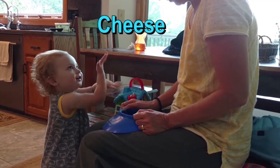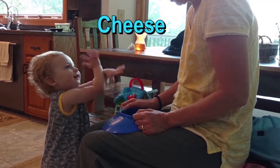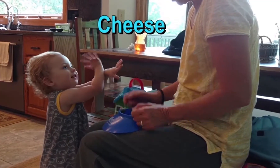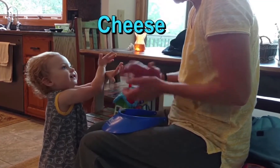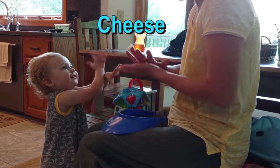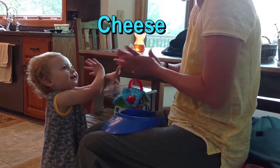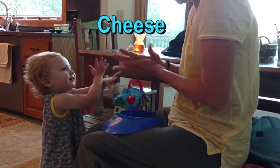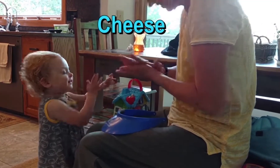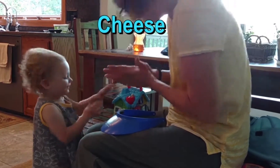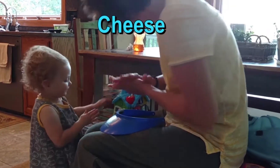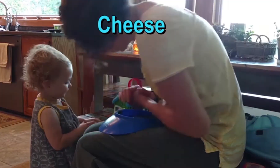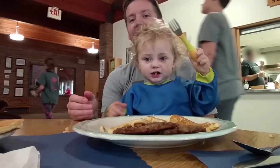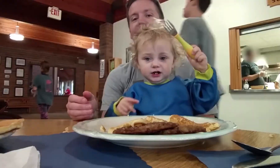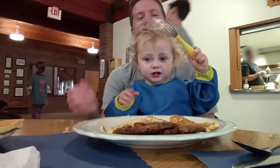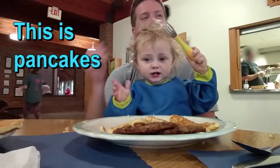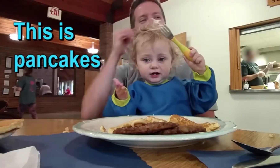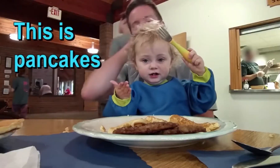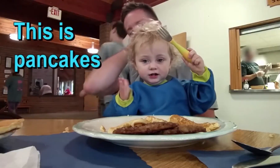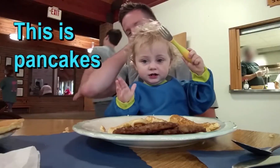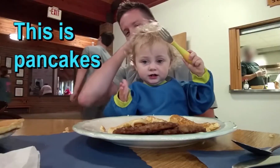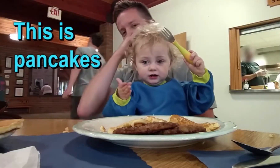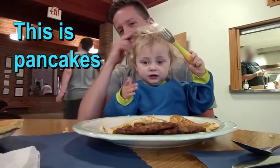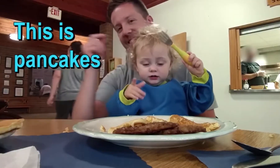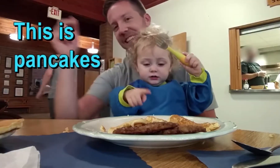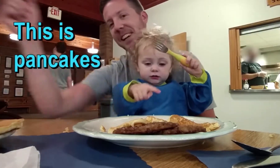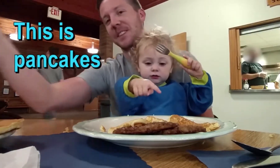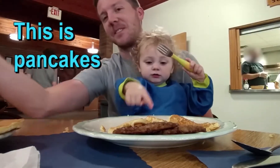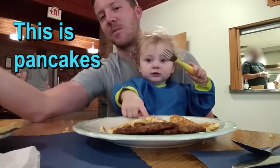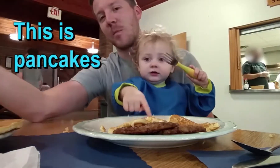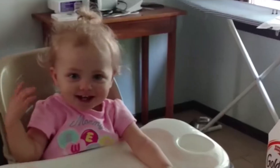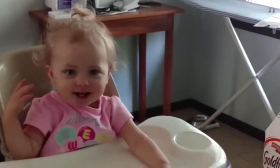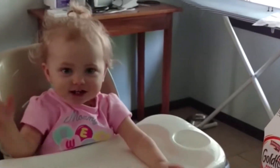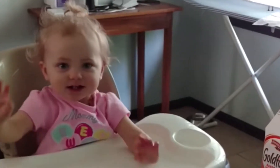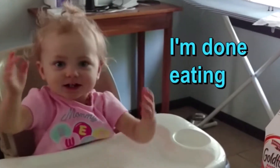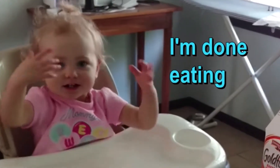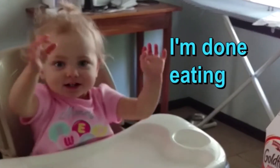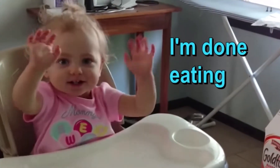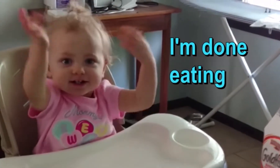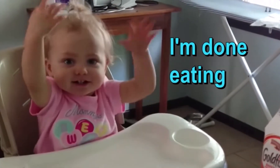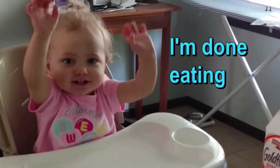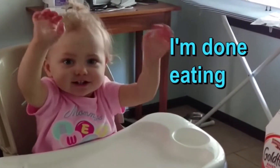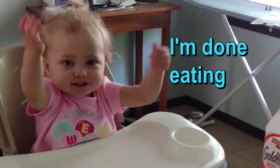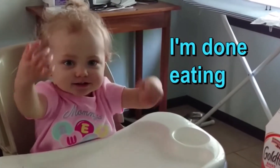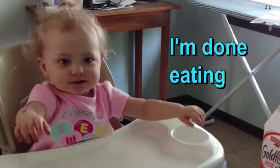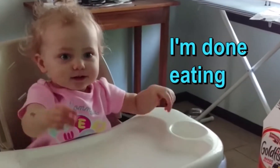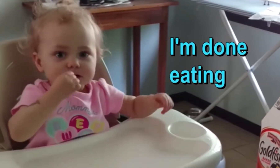Cheese This is pancakes. I'm done eating.